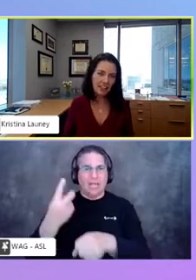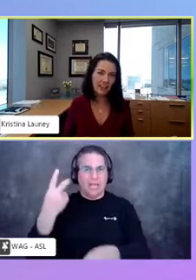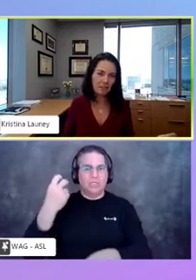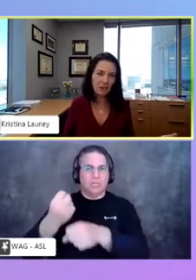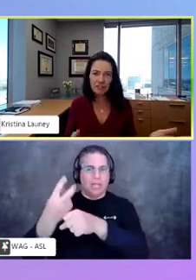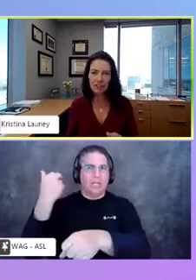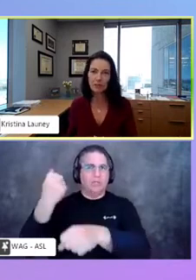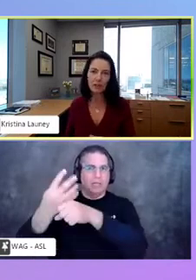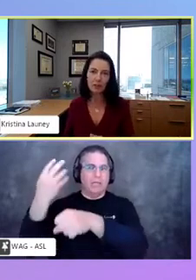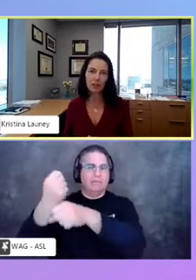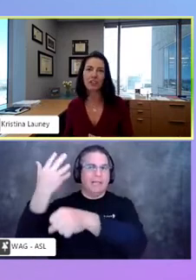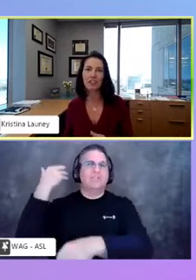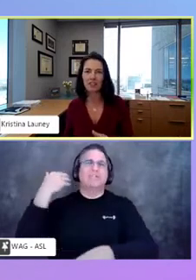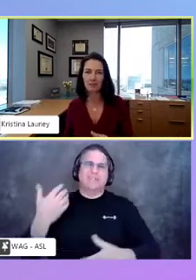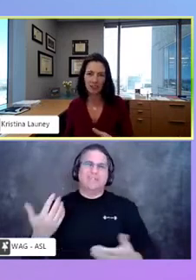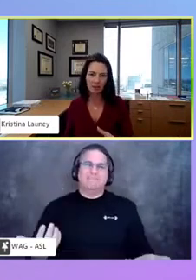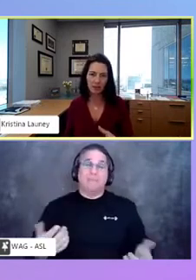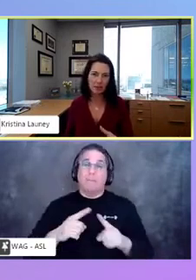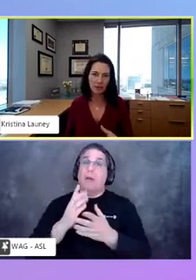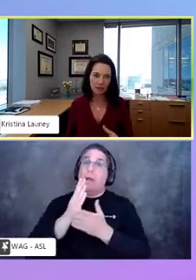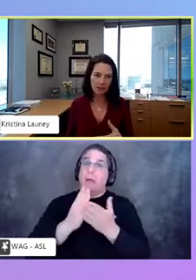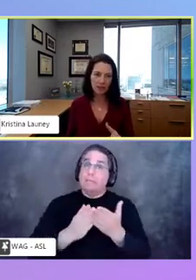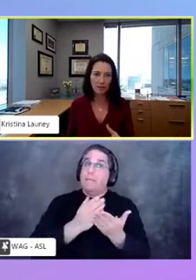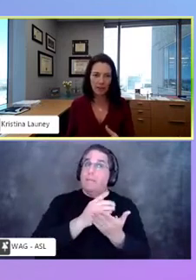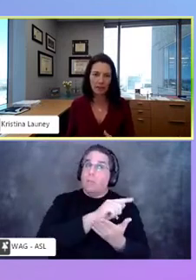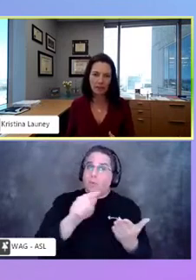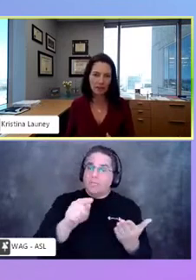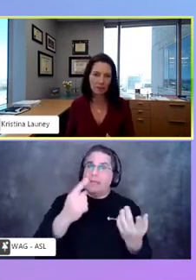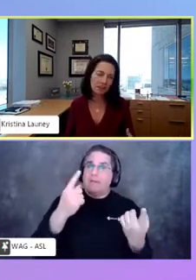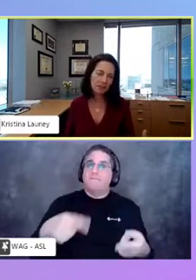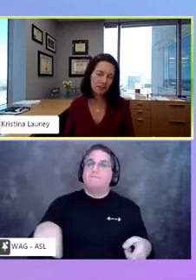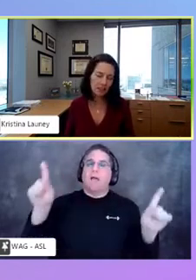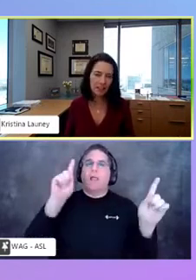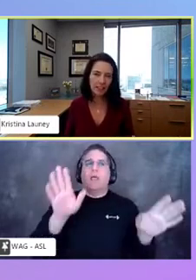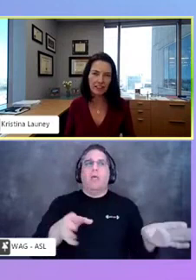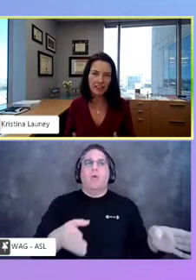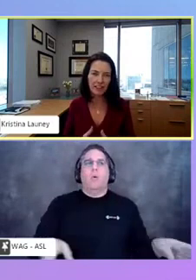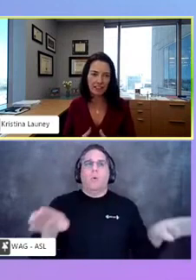reviewing my slides because I thought about this last you know we talked year and the year before and the year